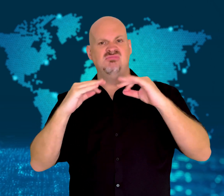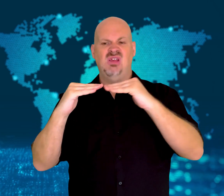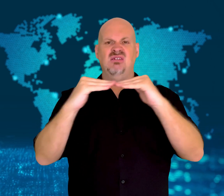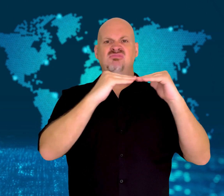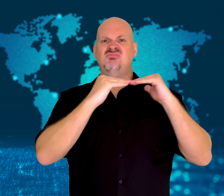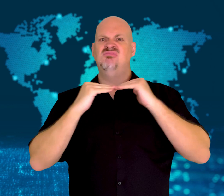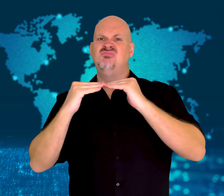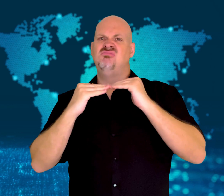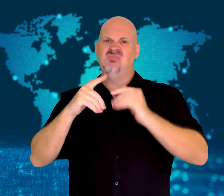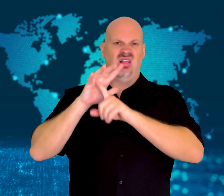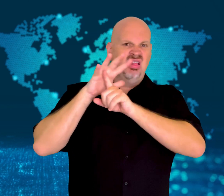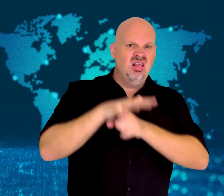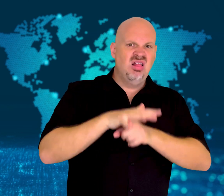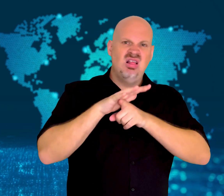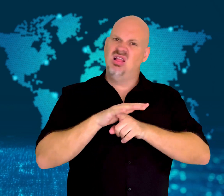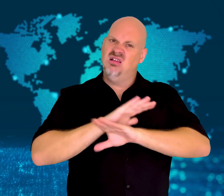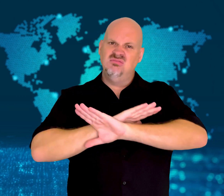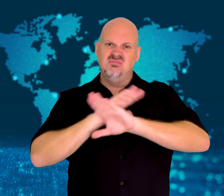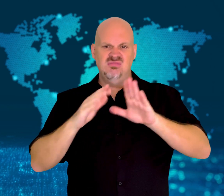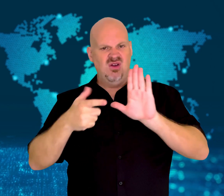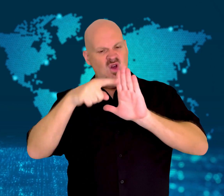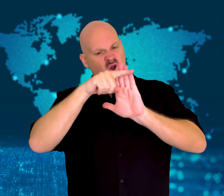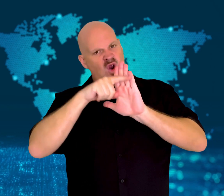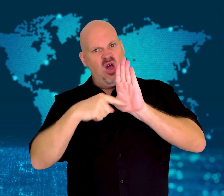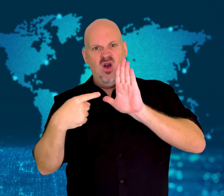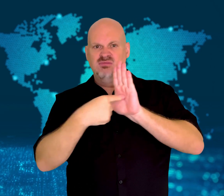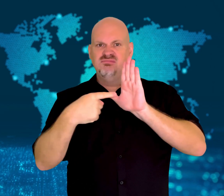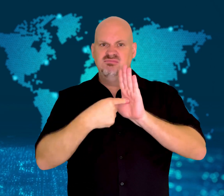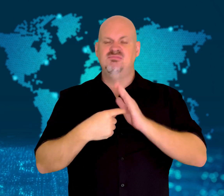and waved signs calling for justice.